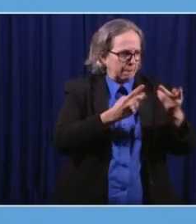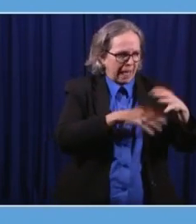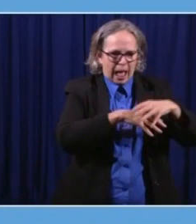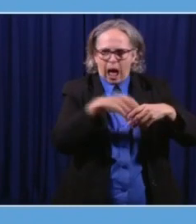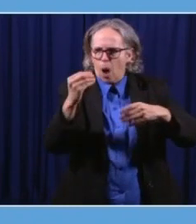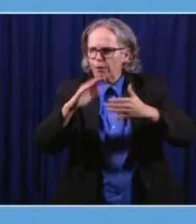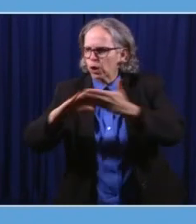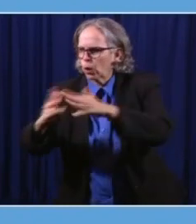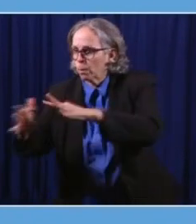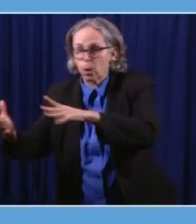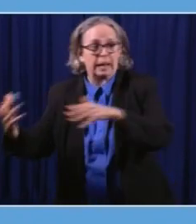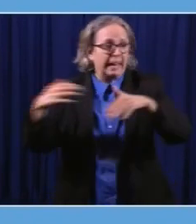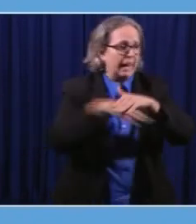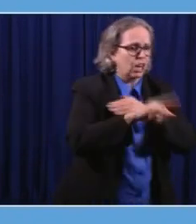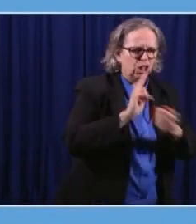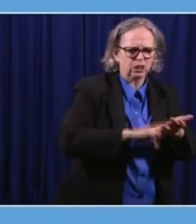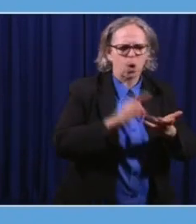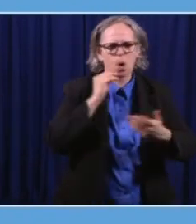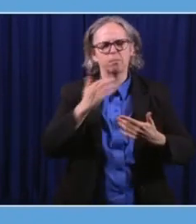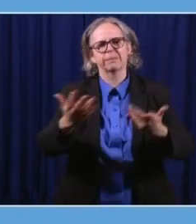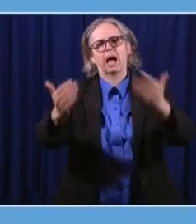A LONG TERM CARE FACILITY THAT